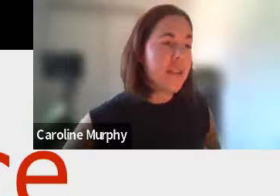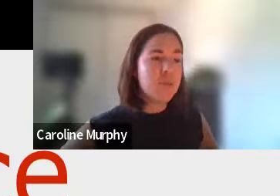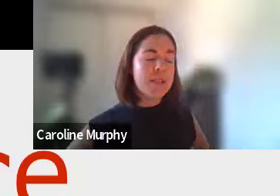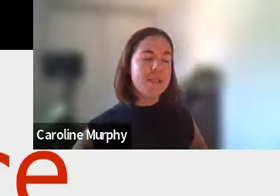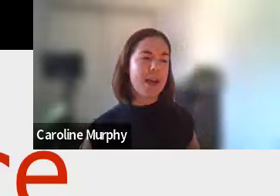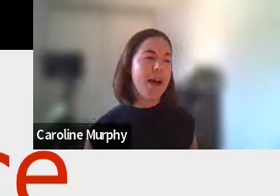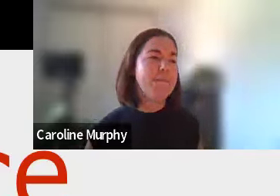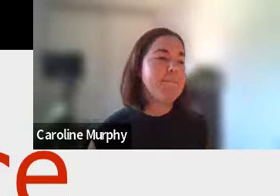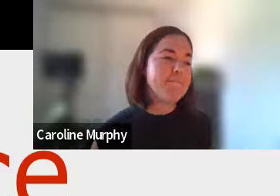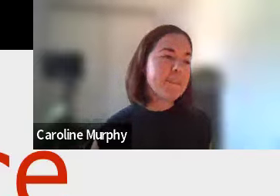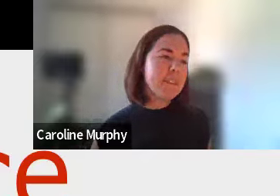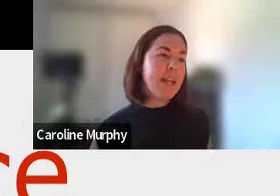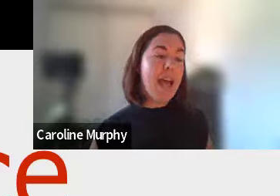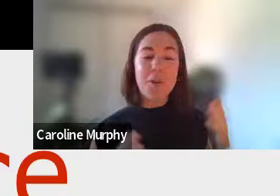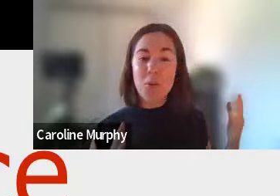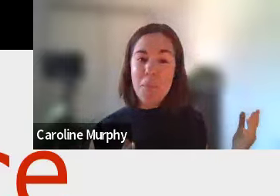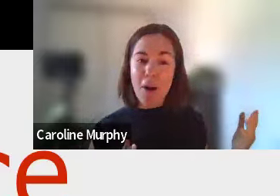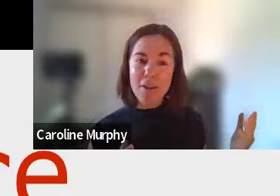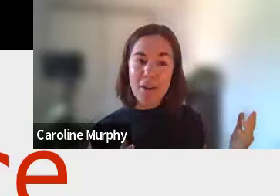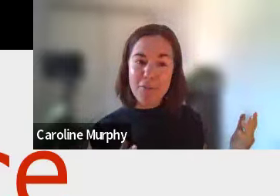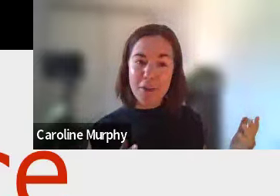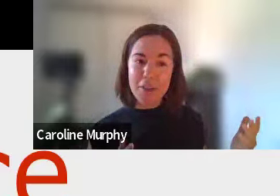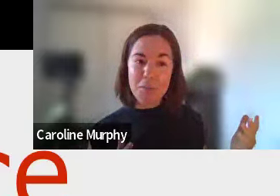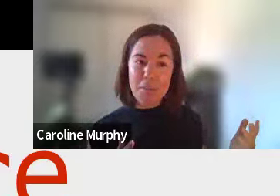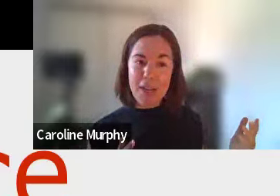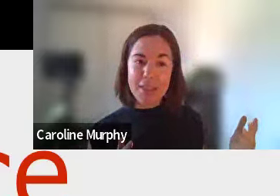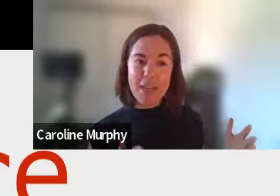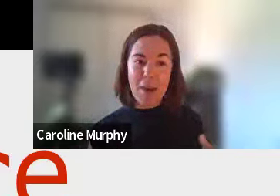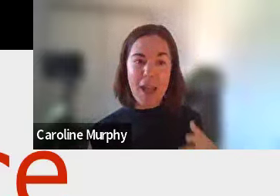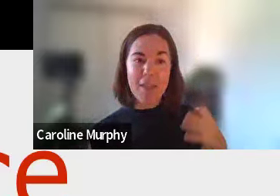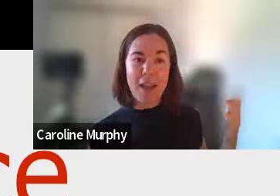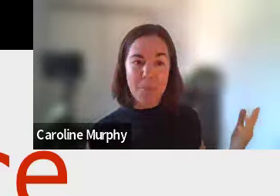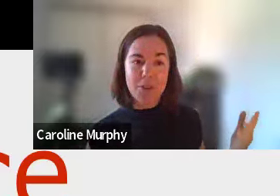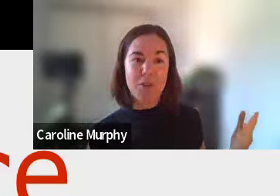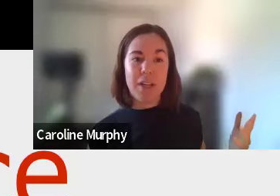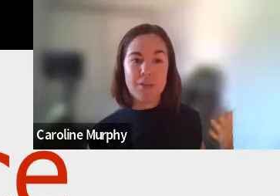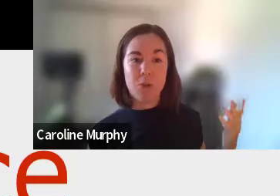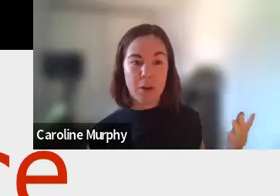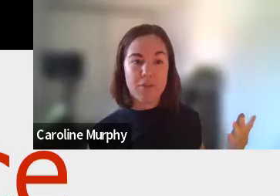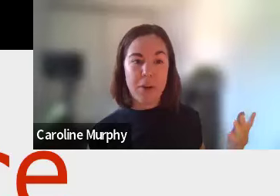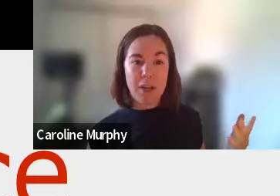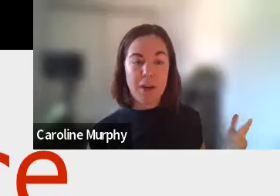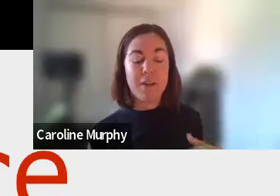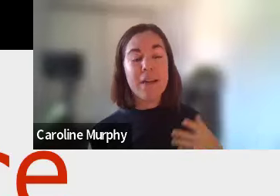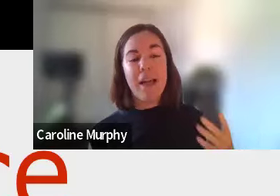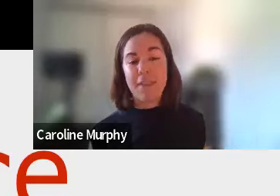So this was a cool part of federal employment at the time. I had the opportunity to work for a year